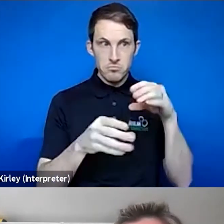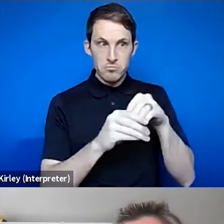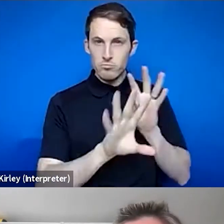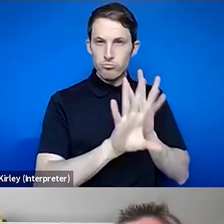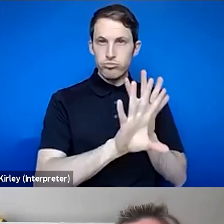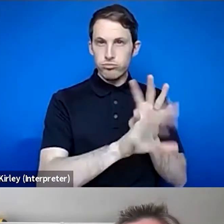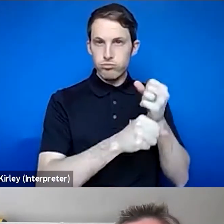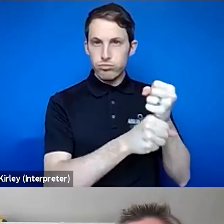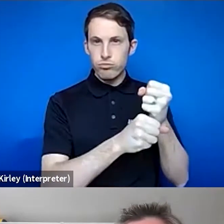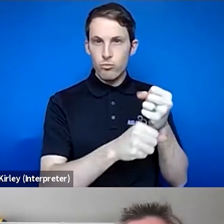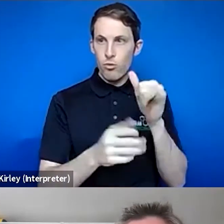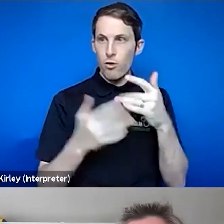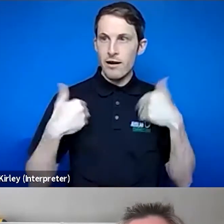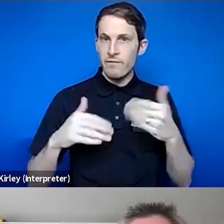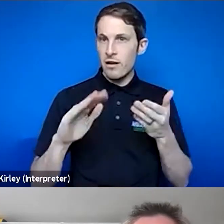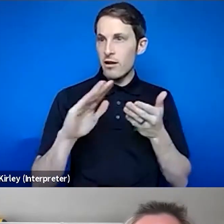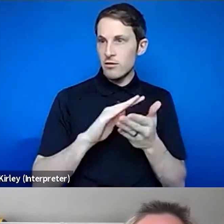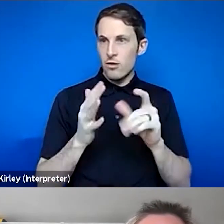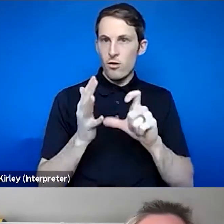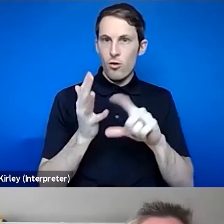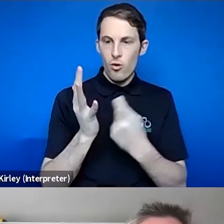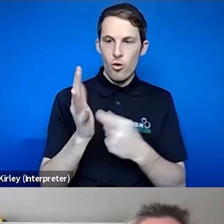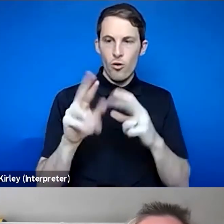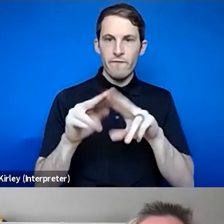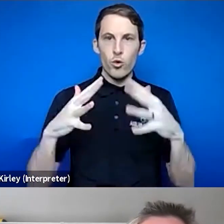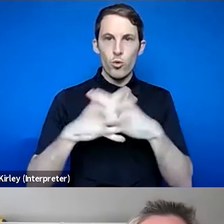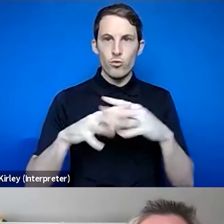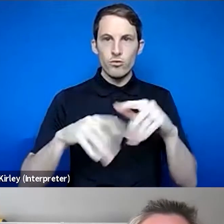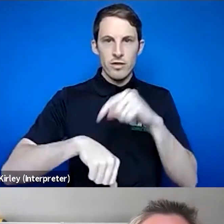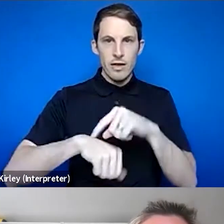and living under curfew. We've used the charter to advocate for the